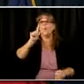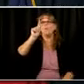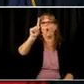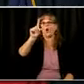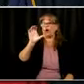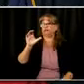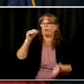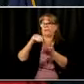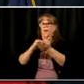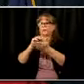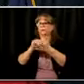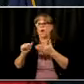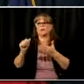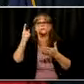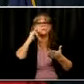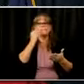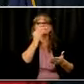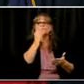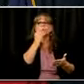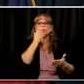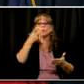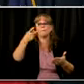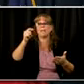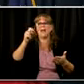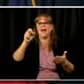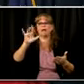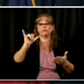helping our food pantries and food banks meet the increase in demand that they've